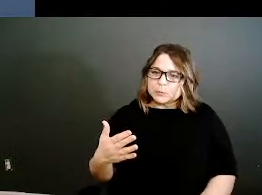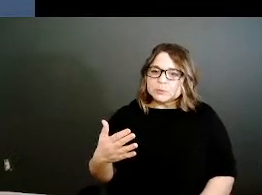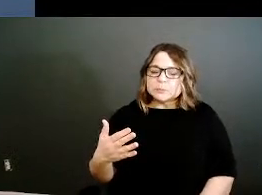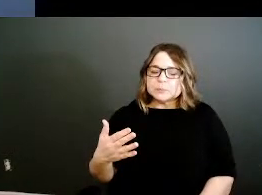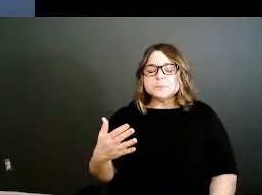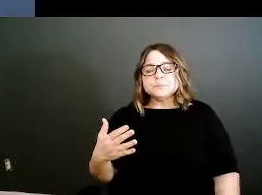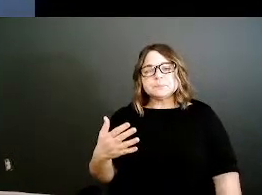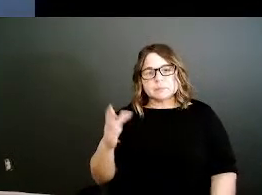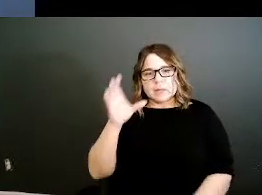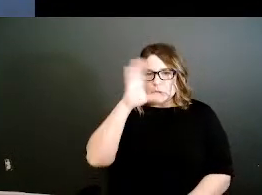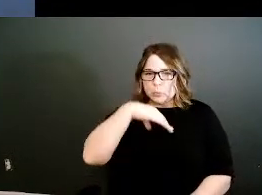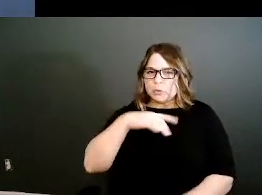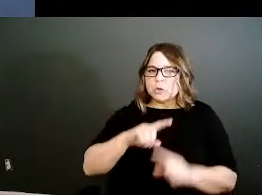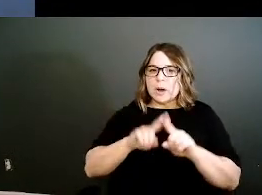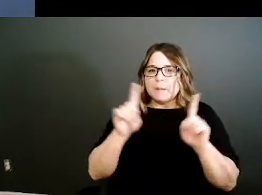SOME OF US ARE LEAVING OFFICE IN A FEW WEEKS, BUT I'M